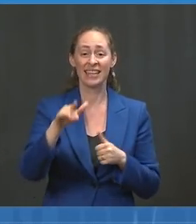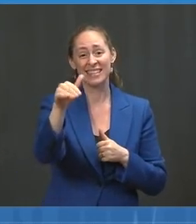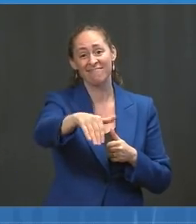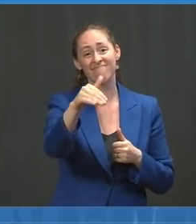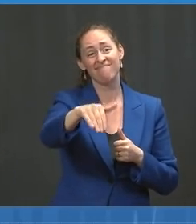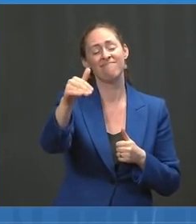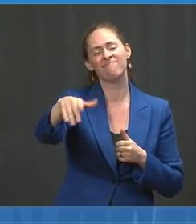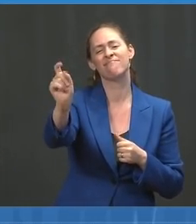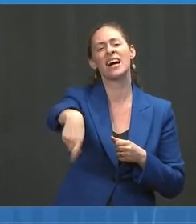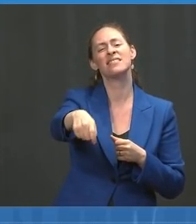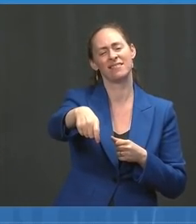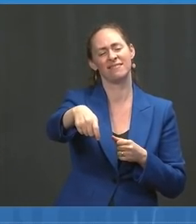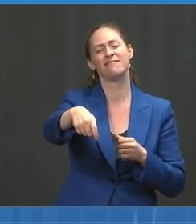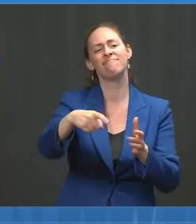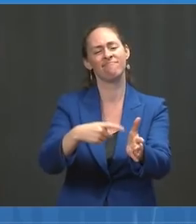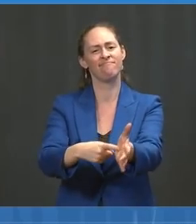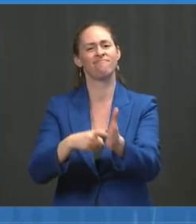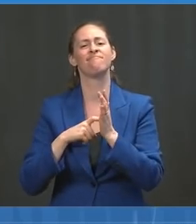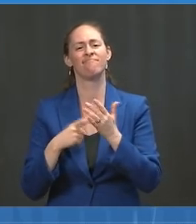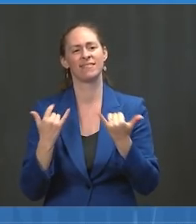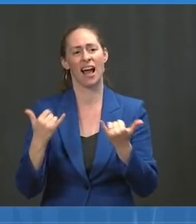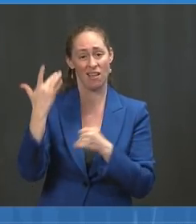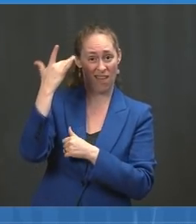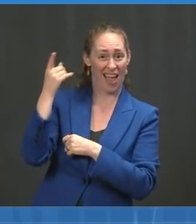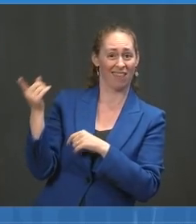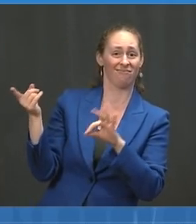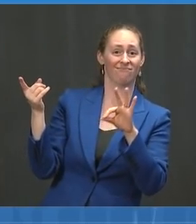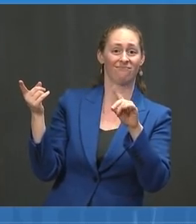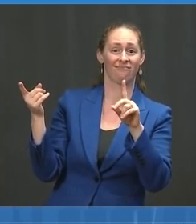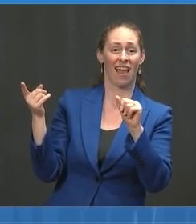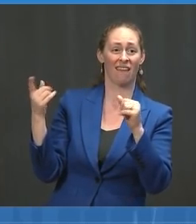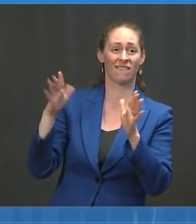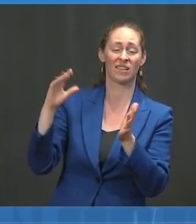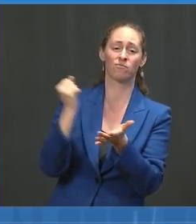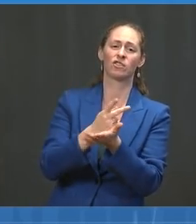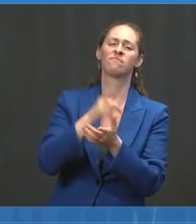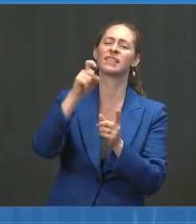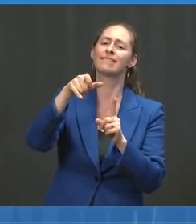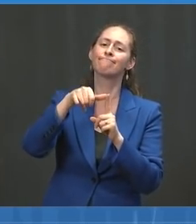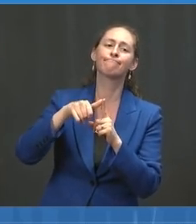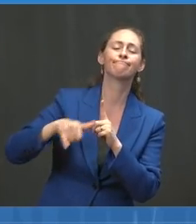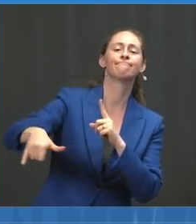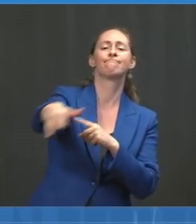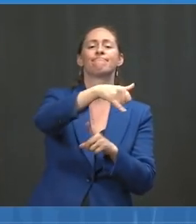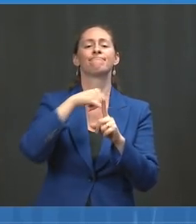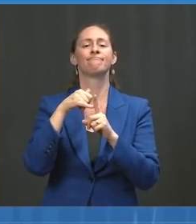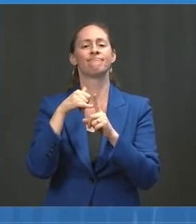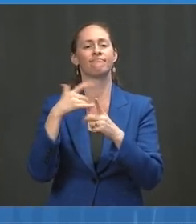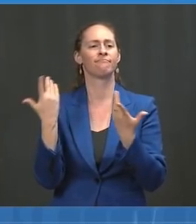They'll be able to tell them that the FDA approval represents the gold standard for vaccine safety and effectiveness. And they'll be able to tell them